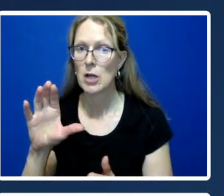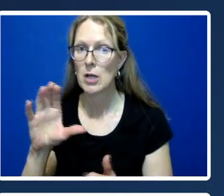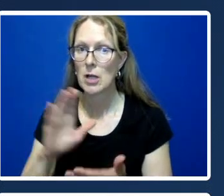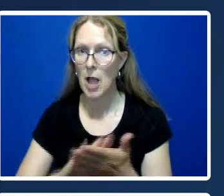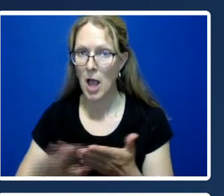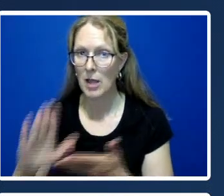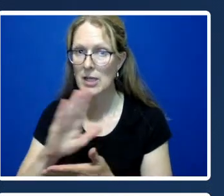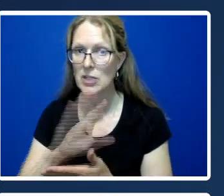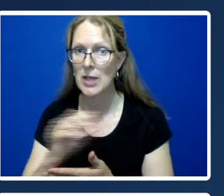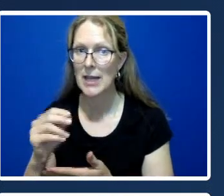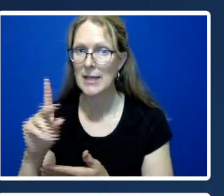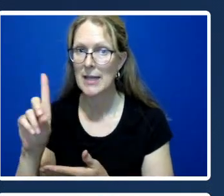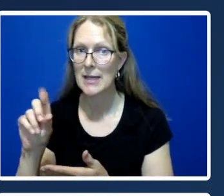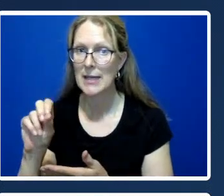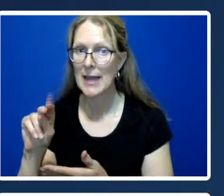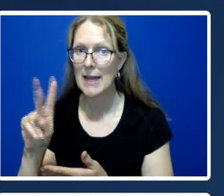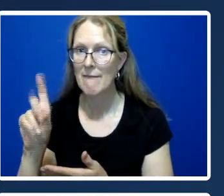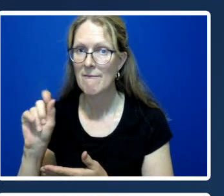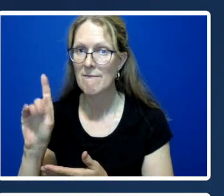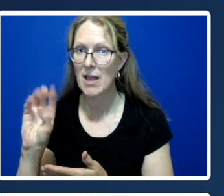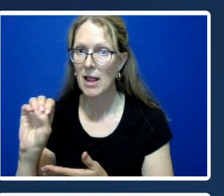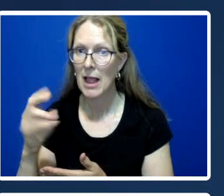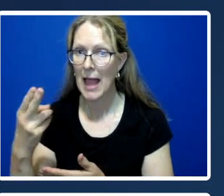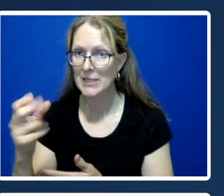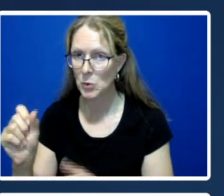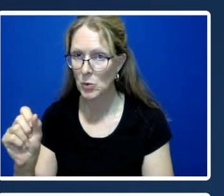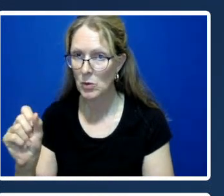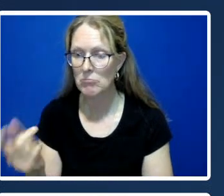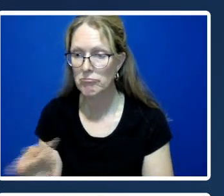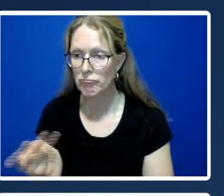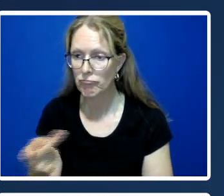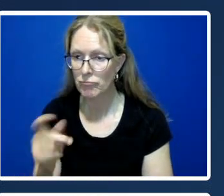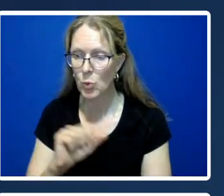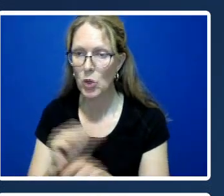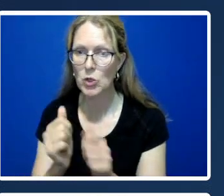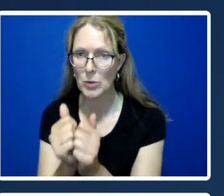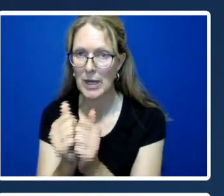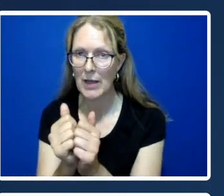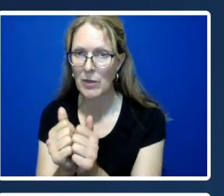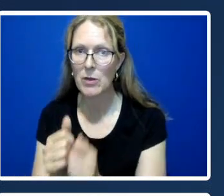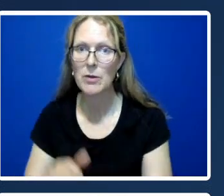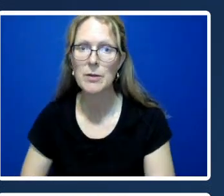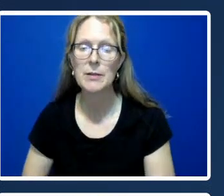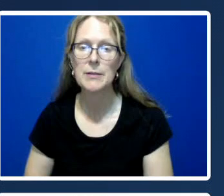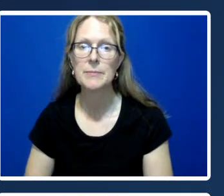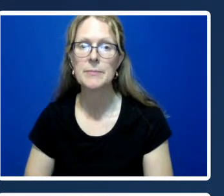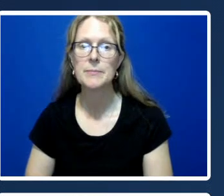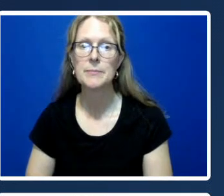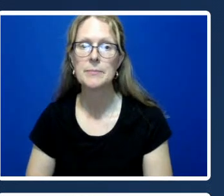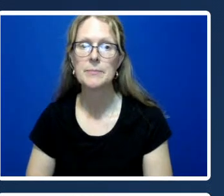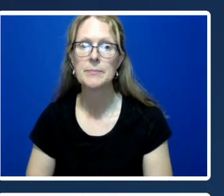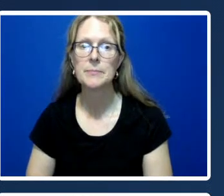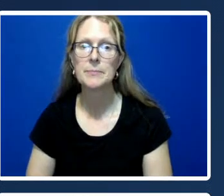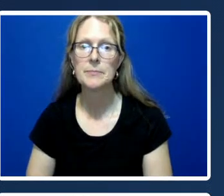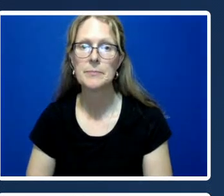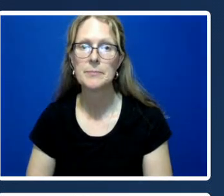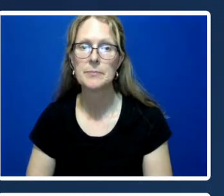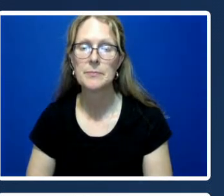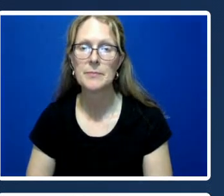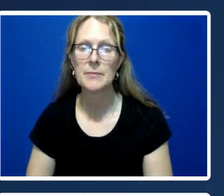they worked on a project. And again, it was a lot about youth not being able to have a safe